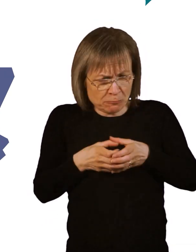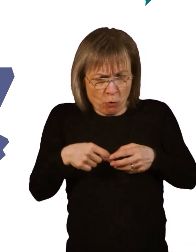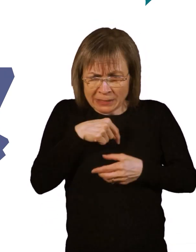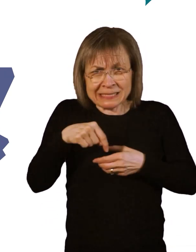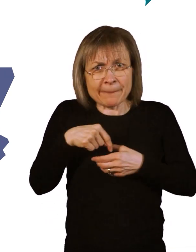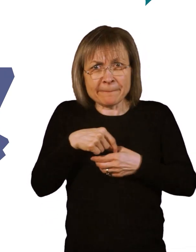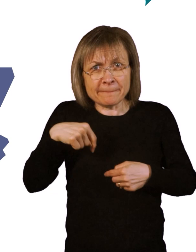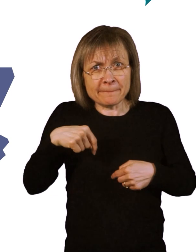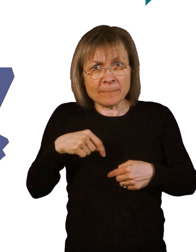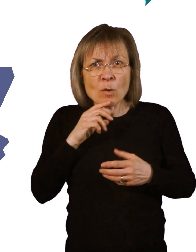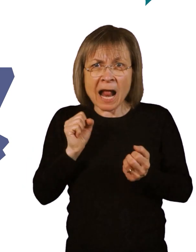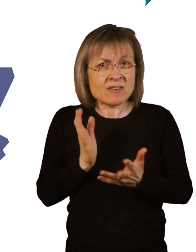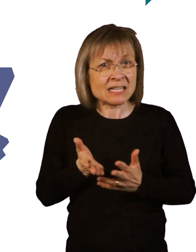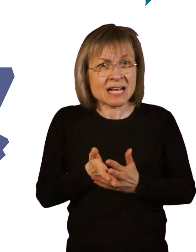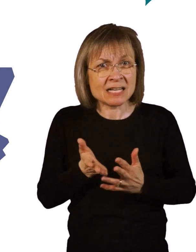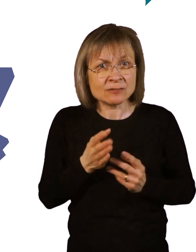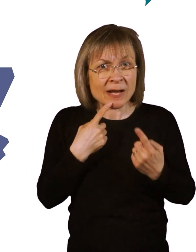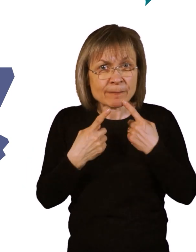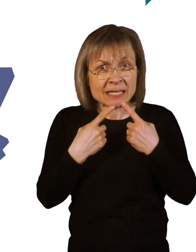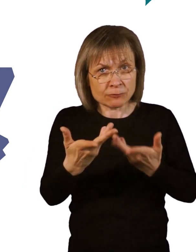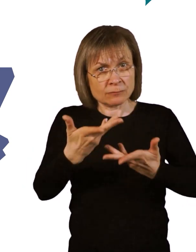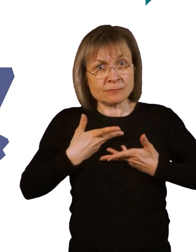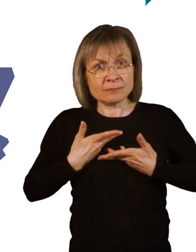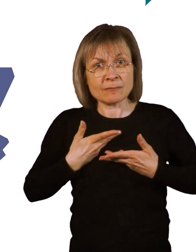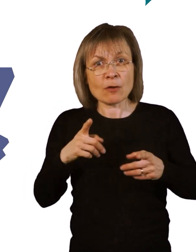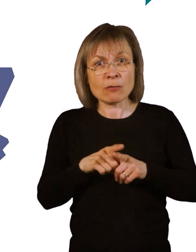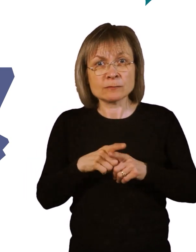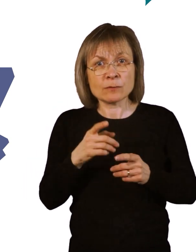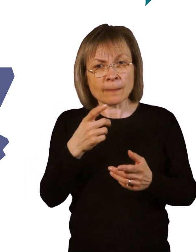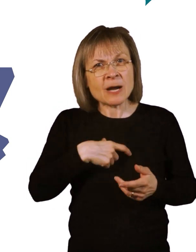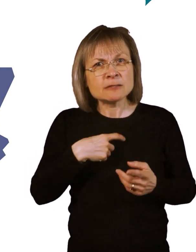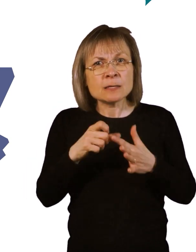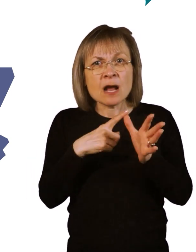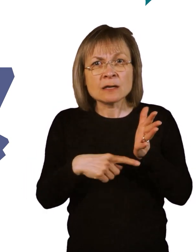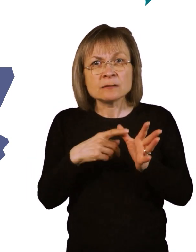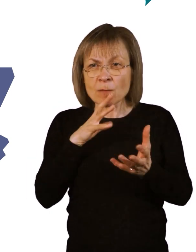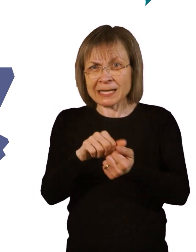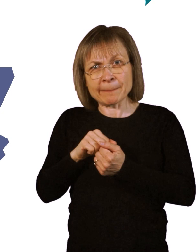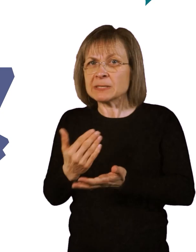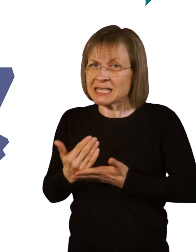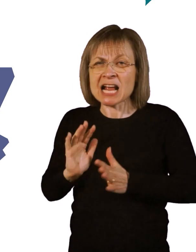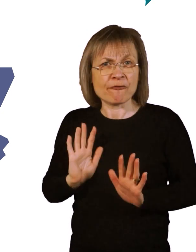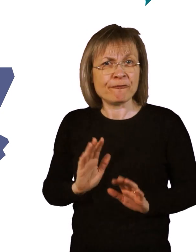Only a small team within the Inquiry will have access to the information you share with us and personal data will be stored securely.